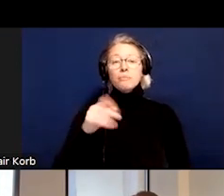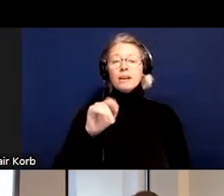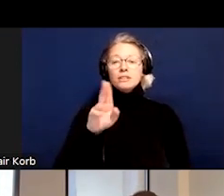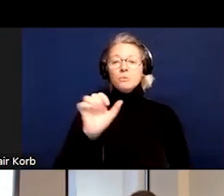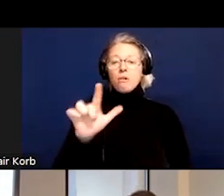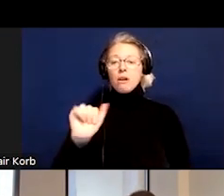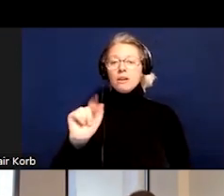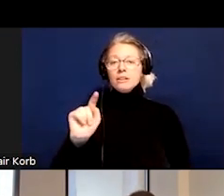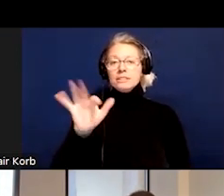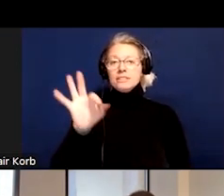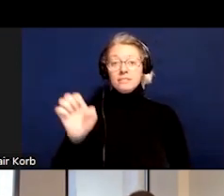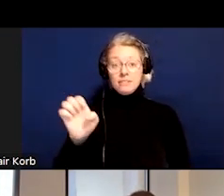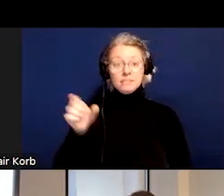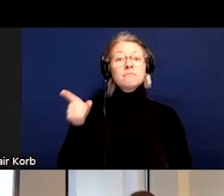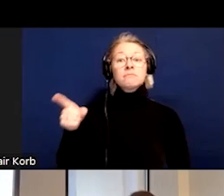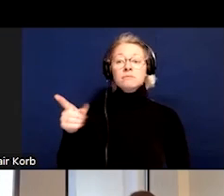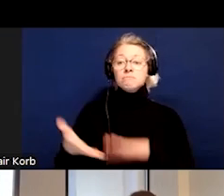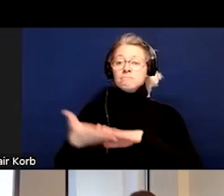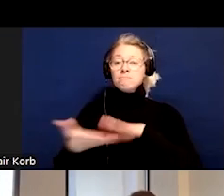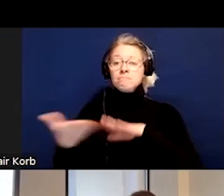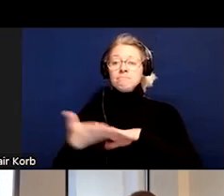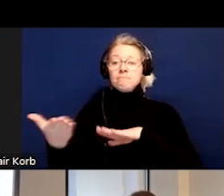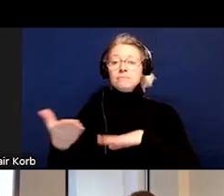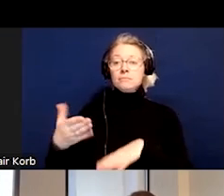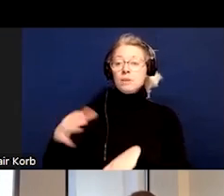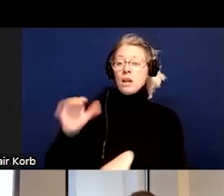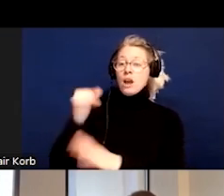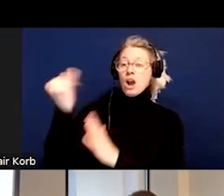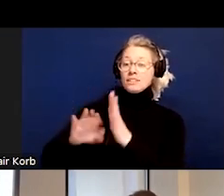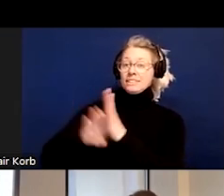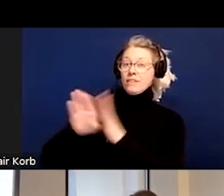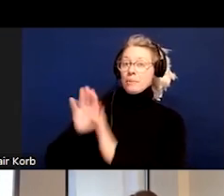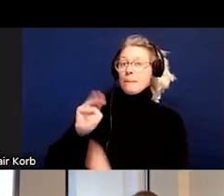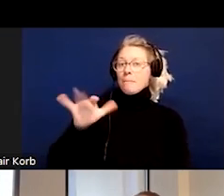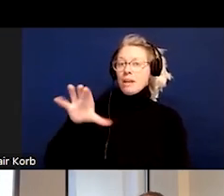Project Grant for Organizations in 2023, so you can contact Perpetual with any questions